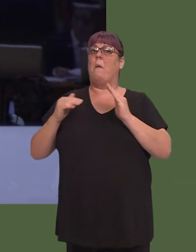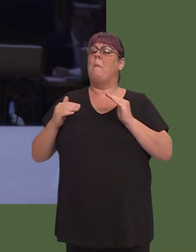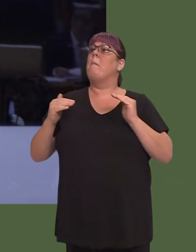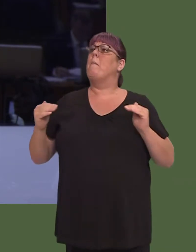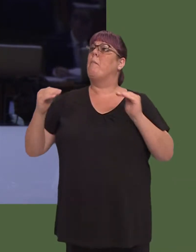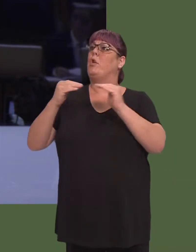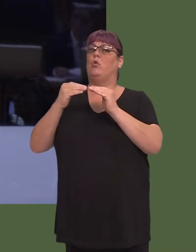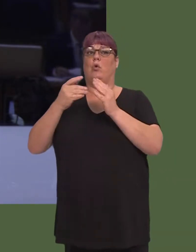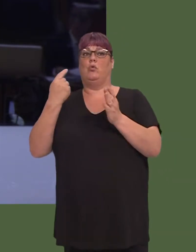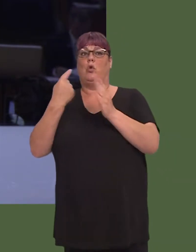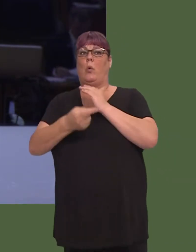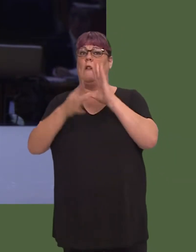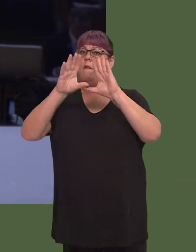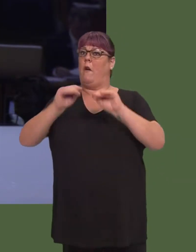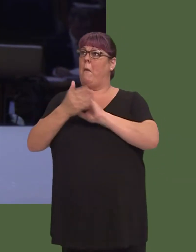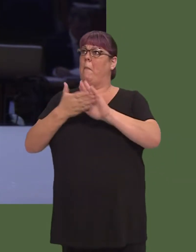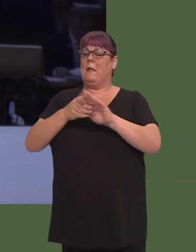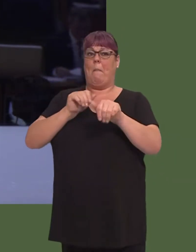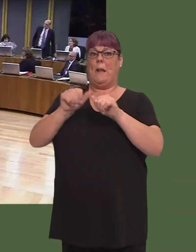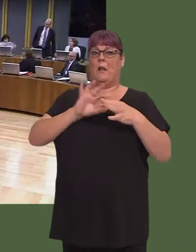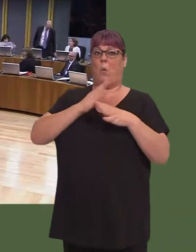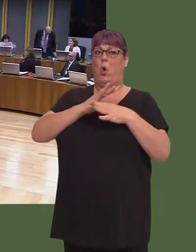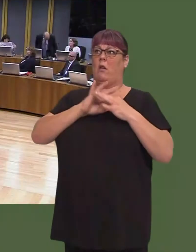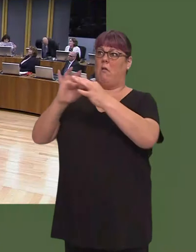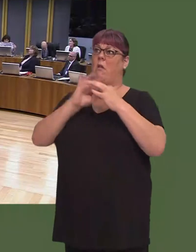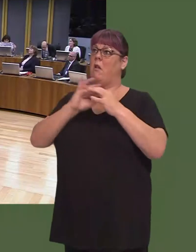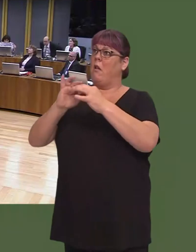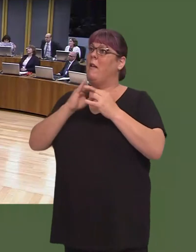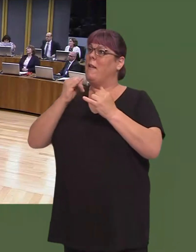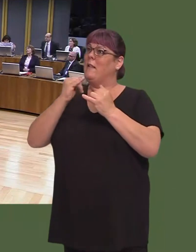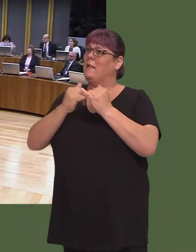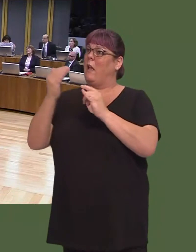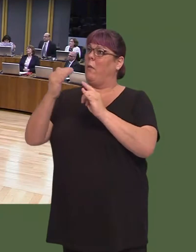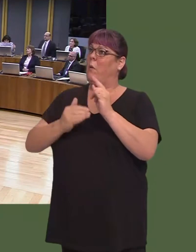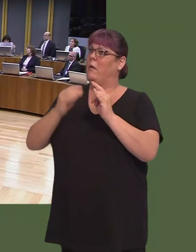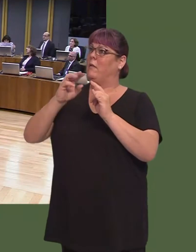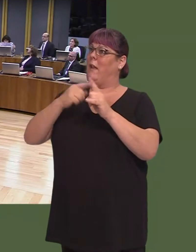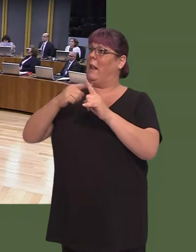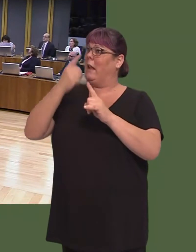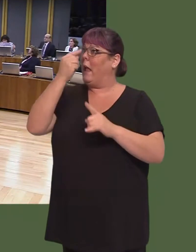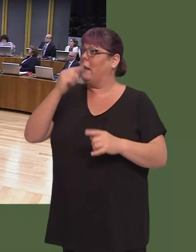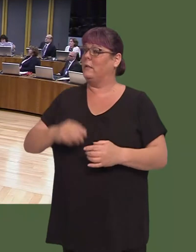by 2035, and the homes as power station project is one aspect of the Swansea bay city deal.